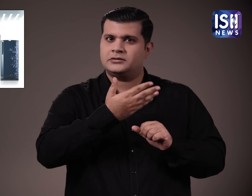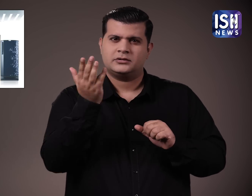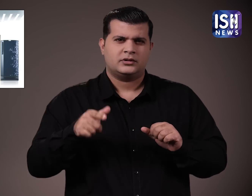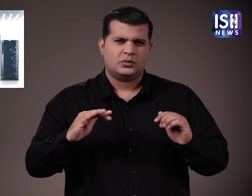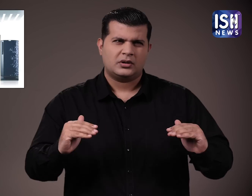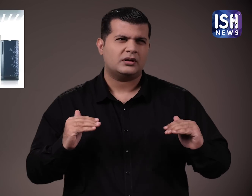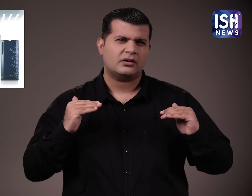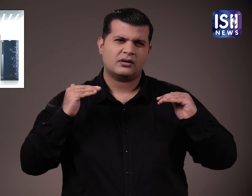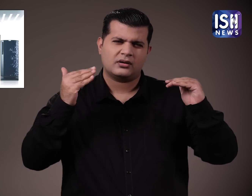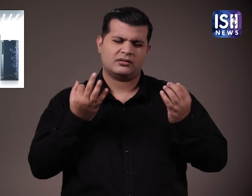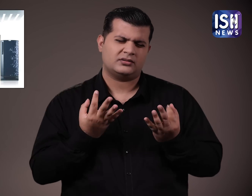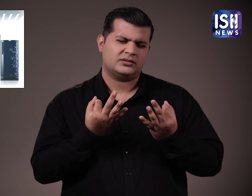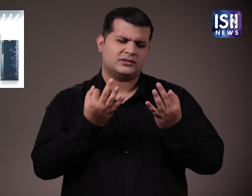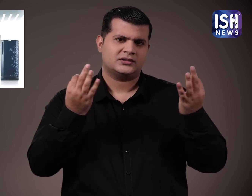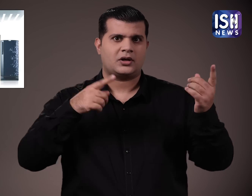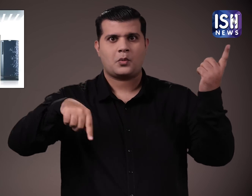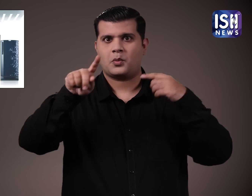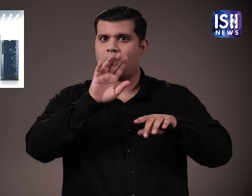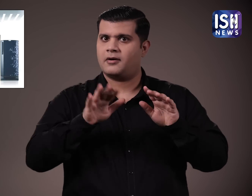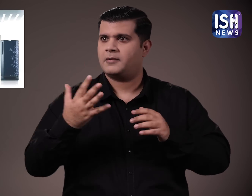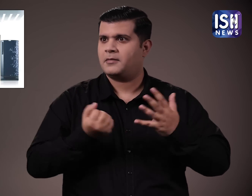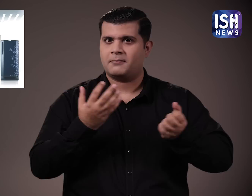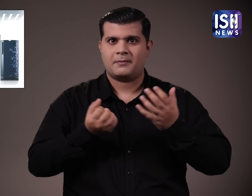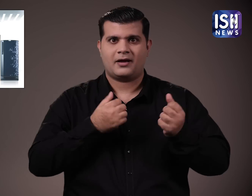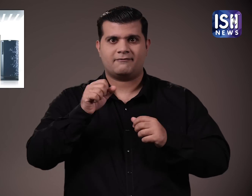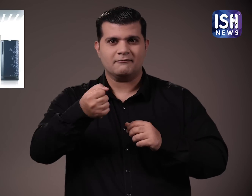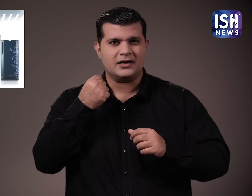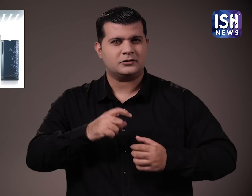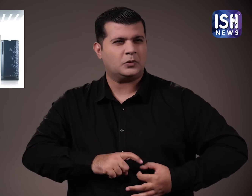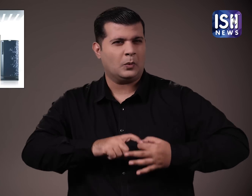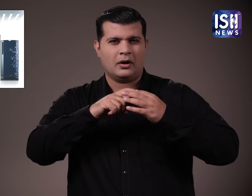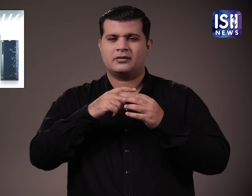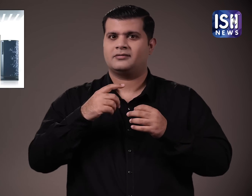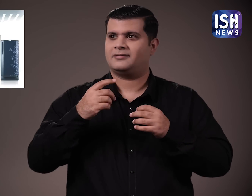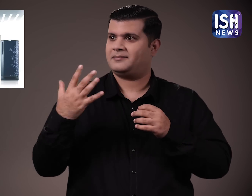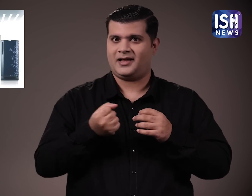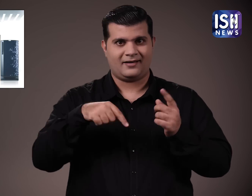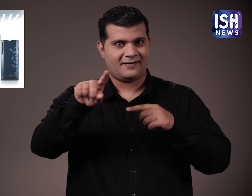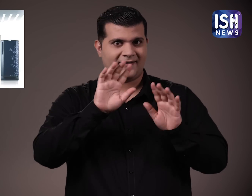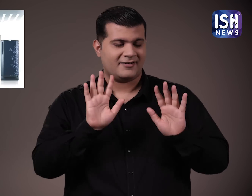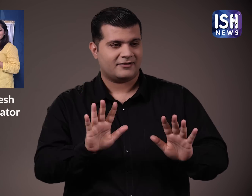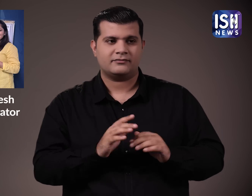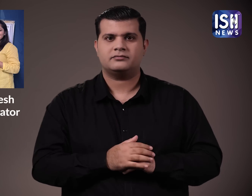There are refrigerators of higher standards and quality that people buy.